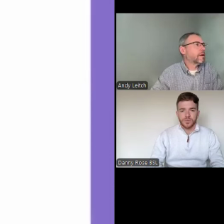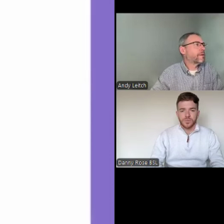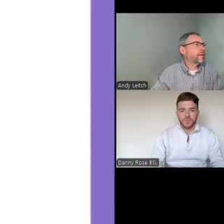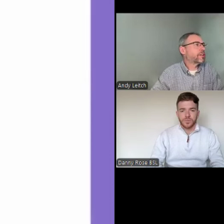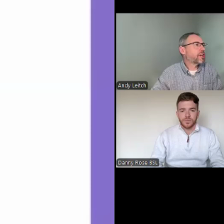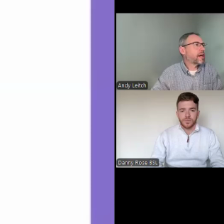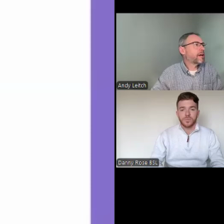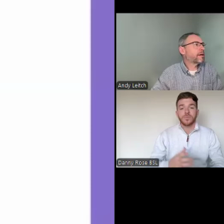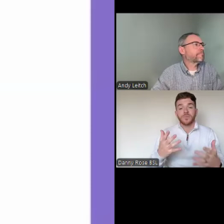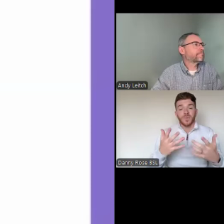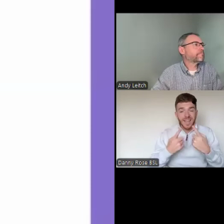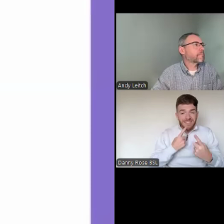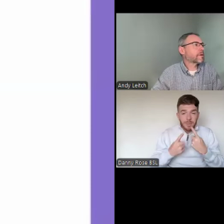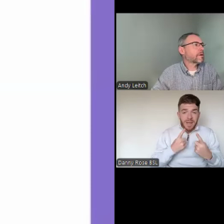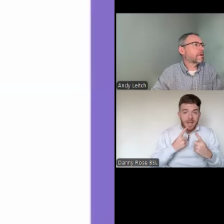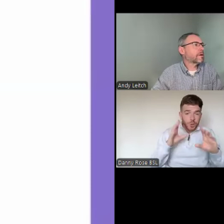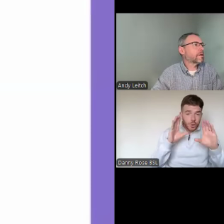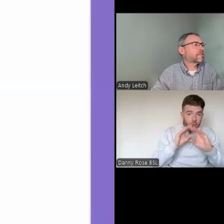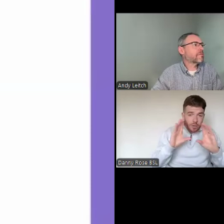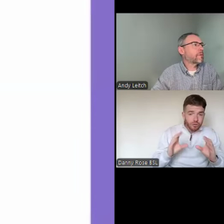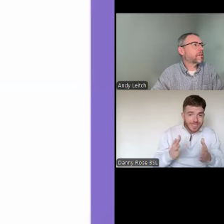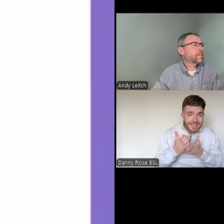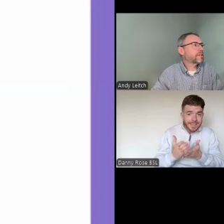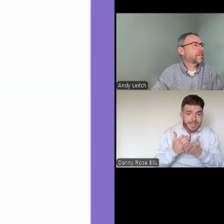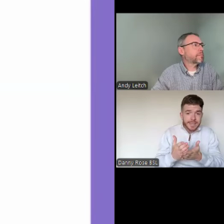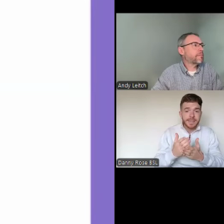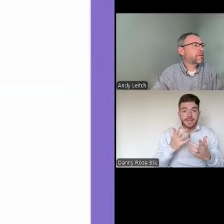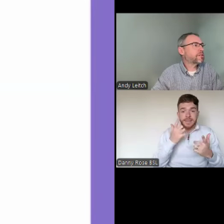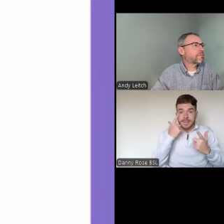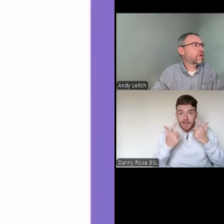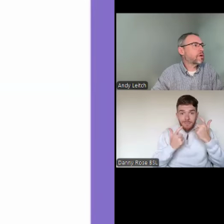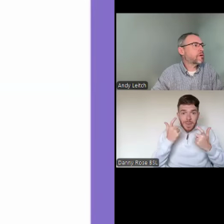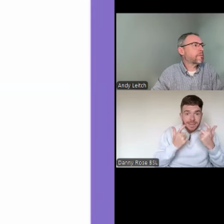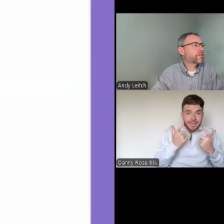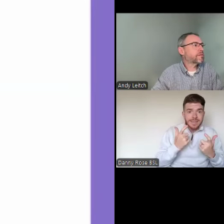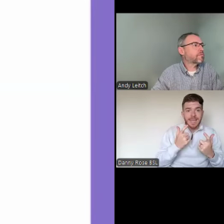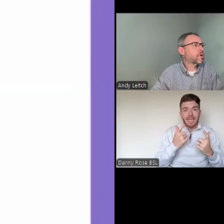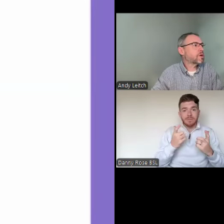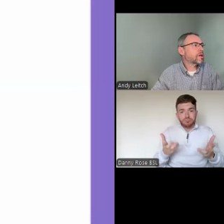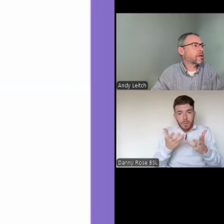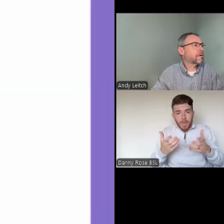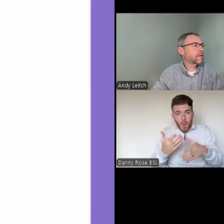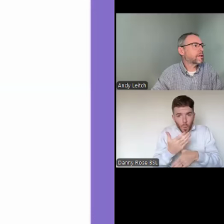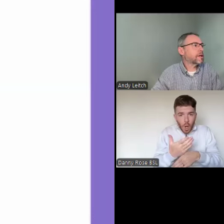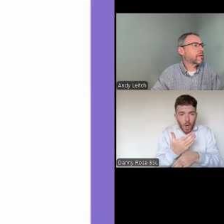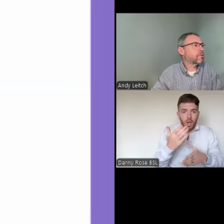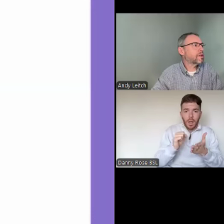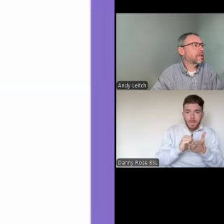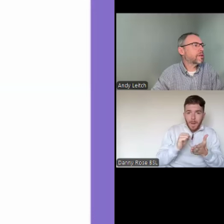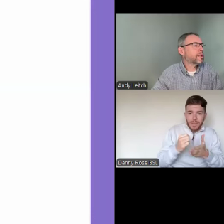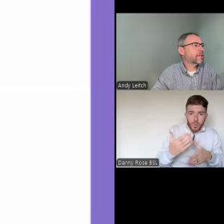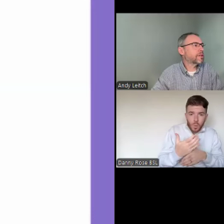Information sharing, discoverability, promoting of work, publishing of work. Yes, all really, really good.